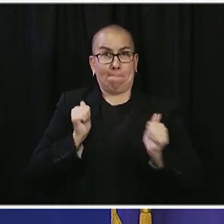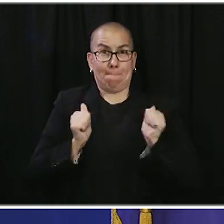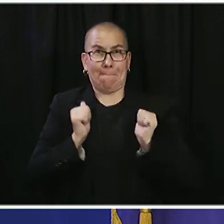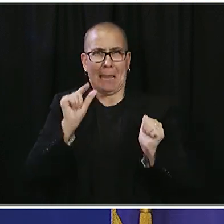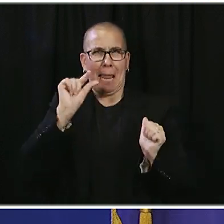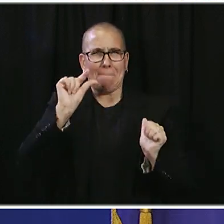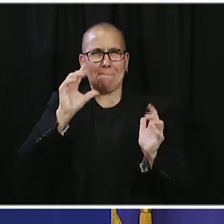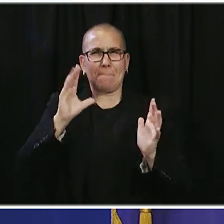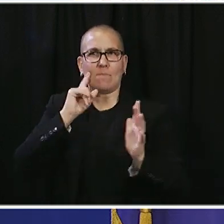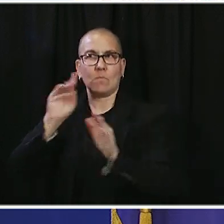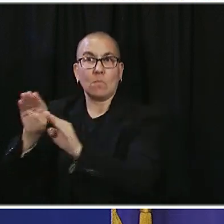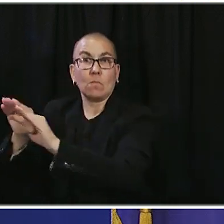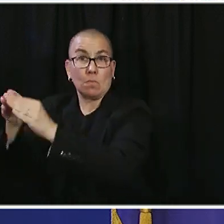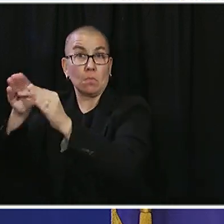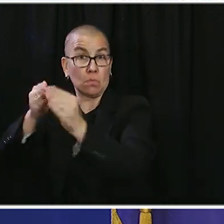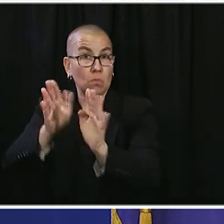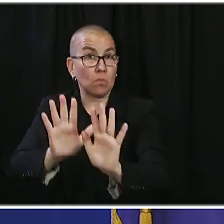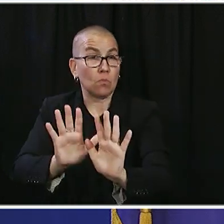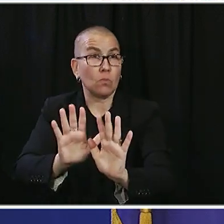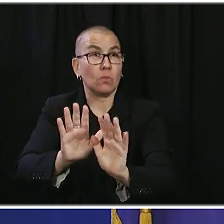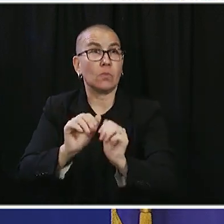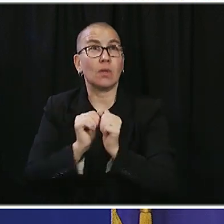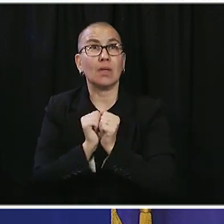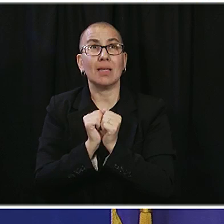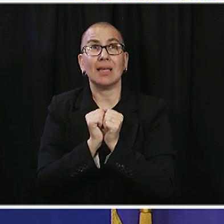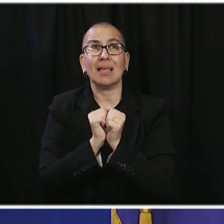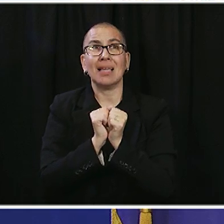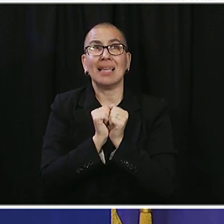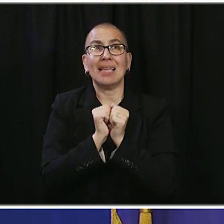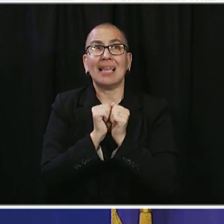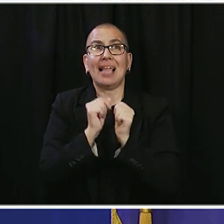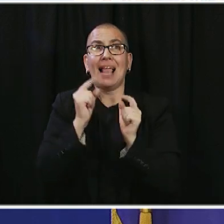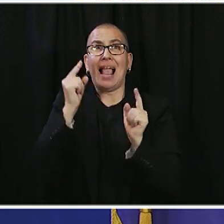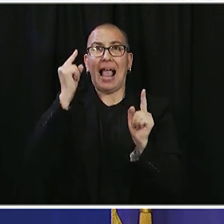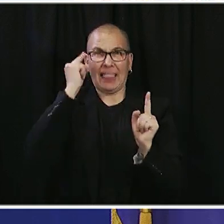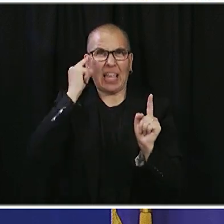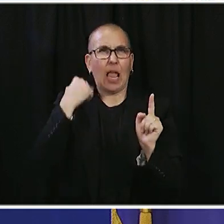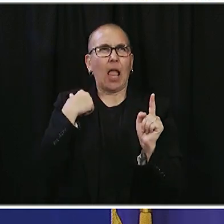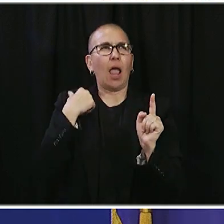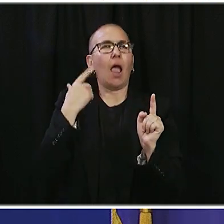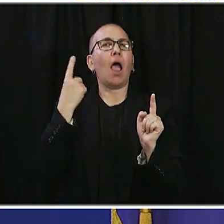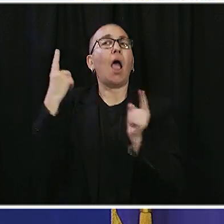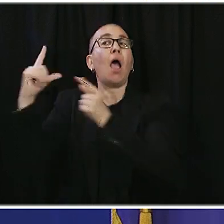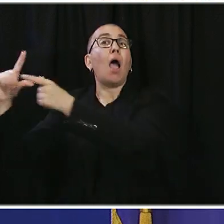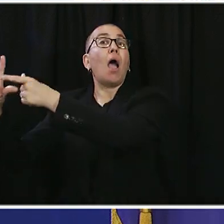THAT POT STILL, DON'T DO ANYTHING, TO BE AS AGGRESSIVE AS POSSIBLE, AND THIS ONE LAPS BETWEEN BOTH OF